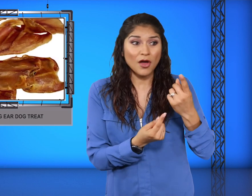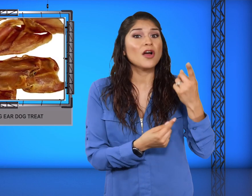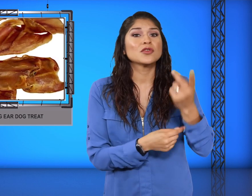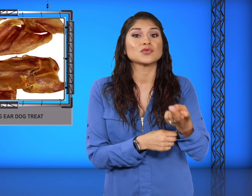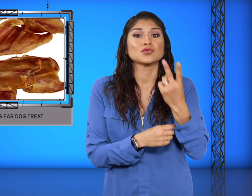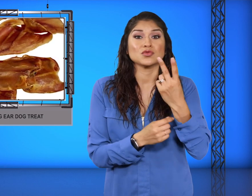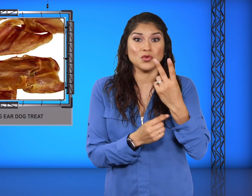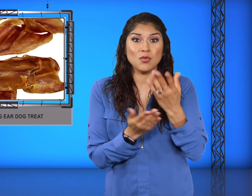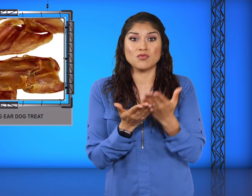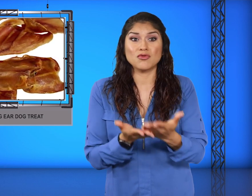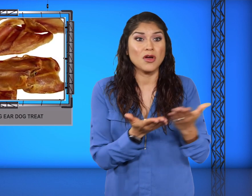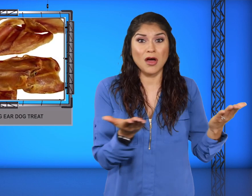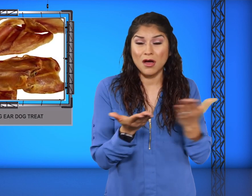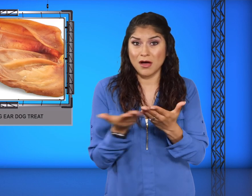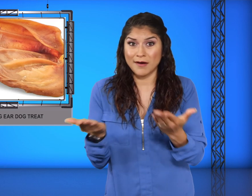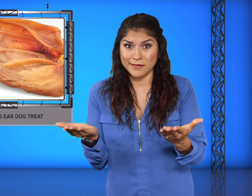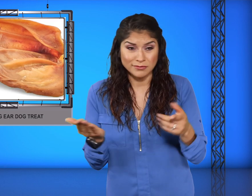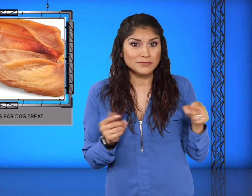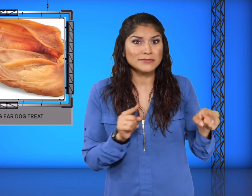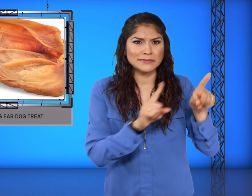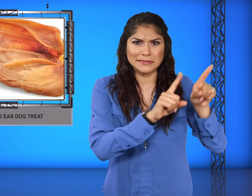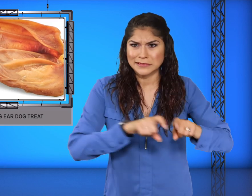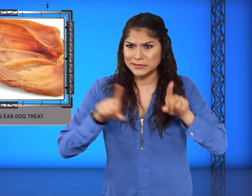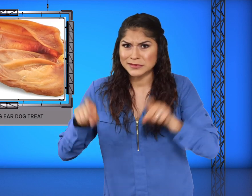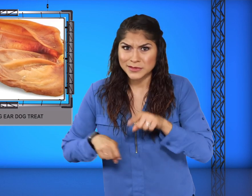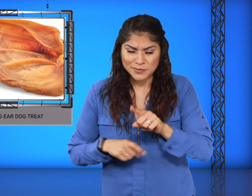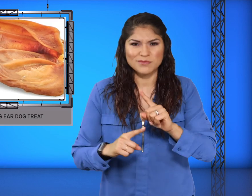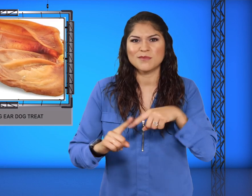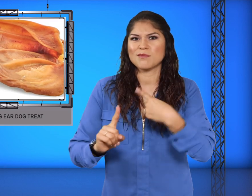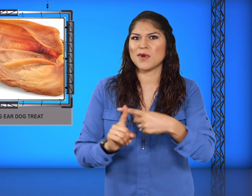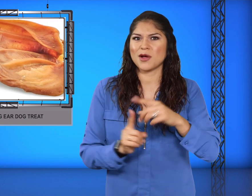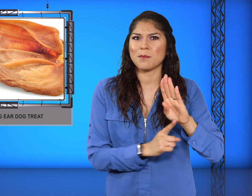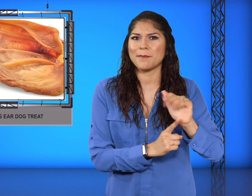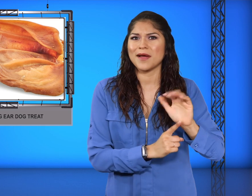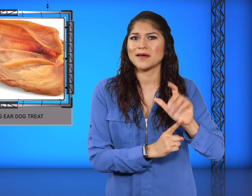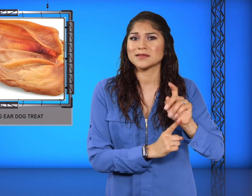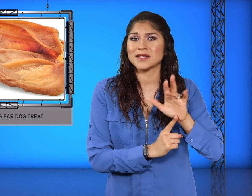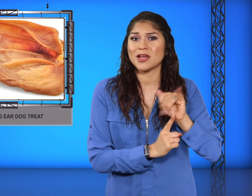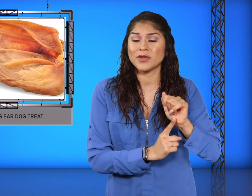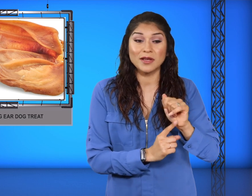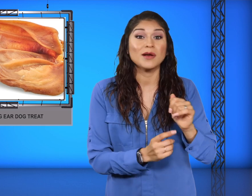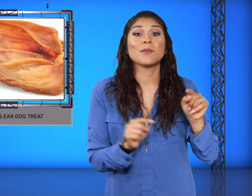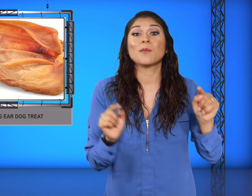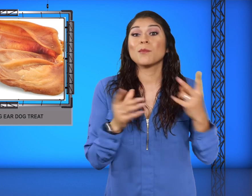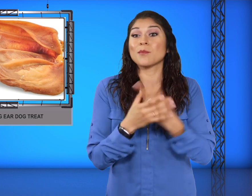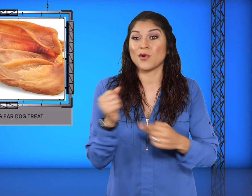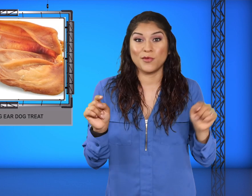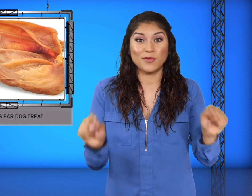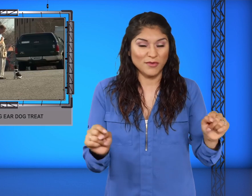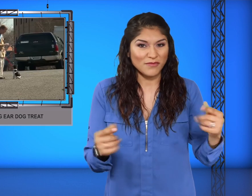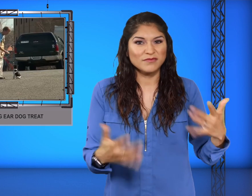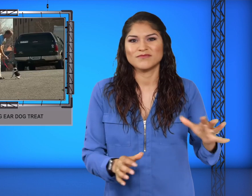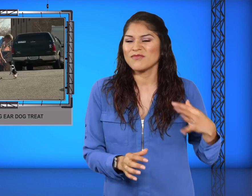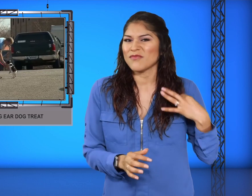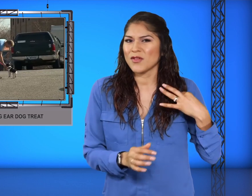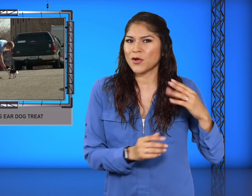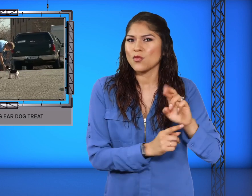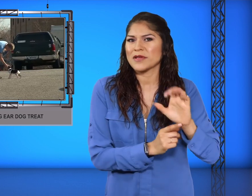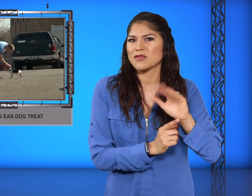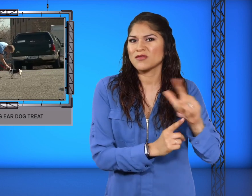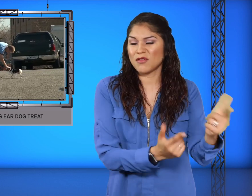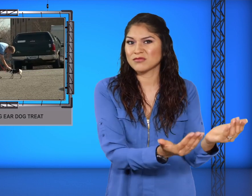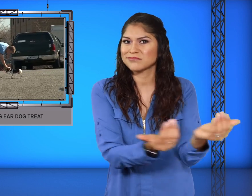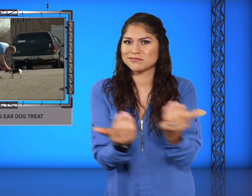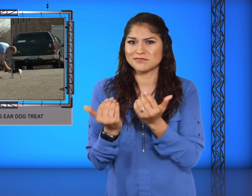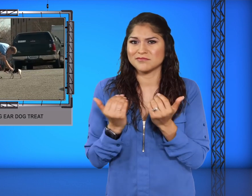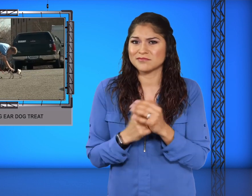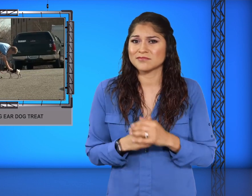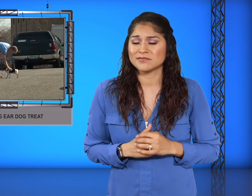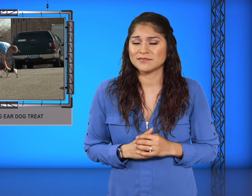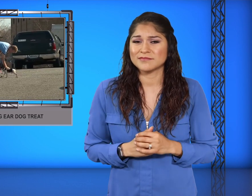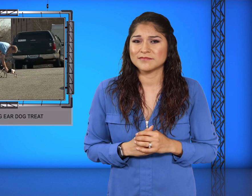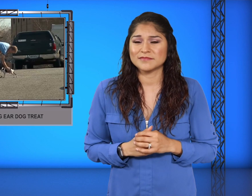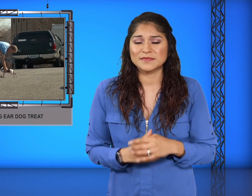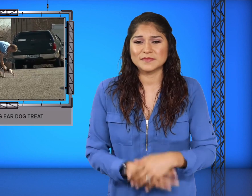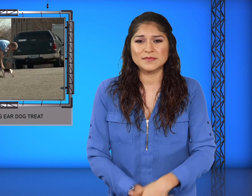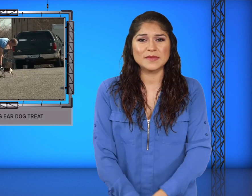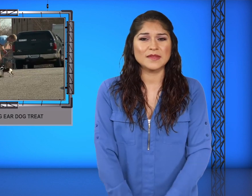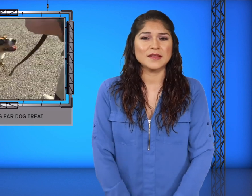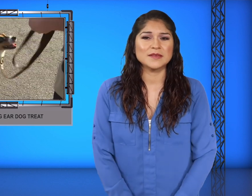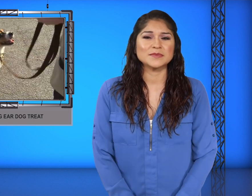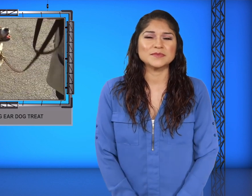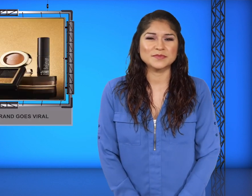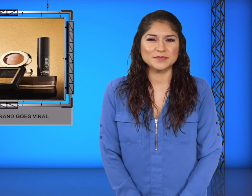So far there have been two voluntary recalls after products tested positive for the bacteria.